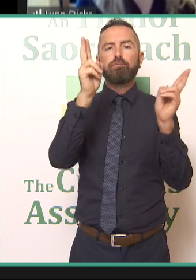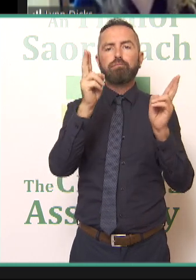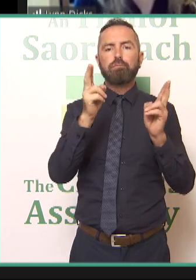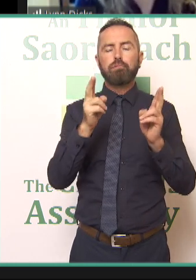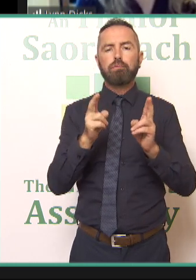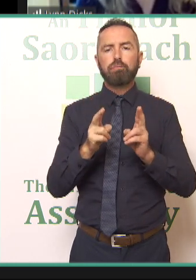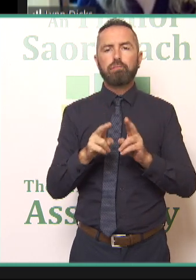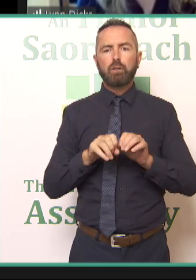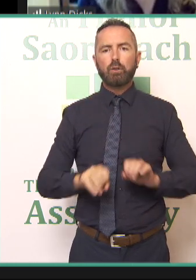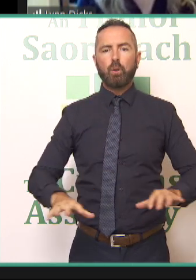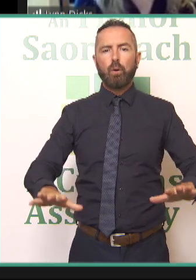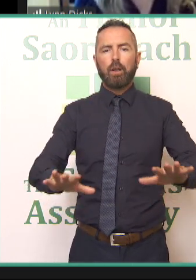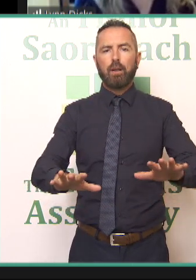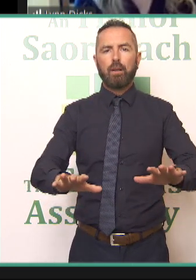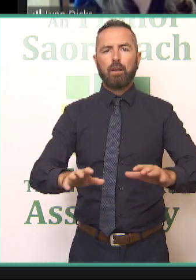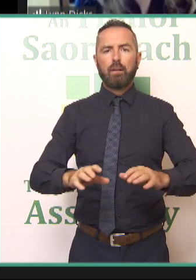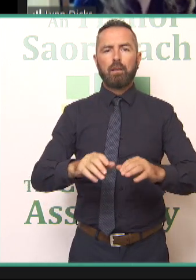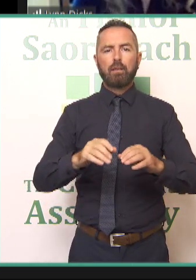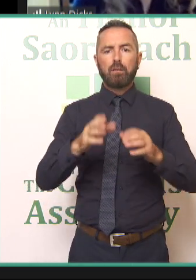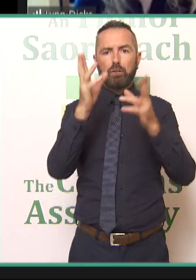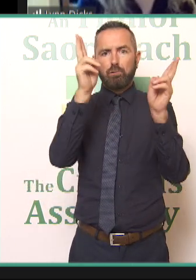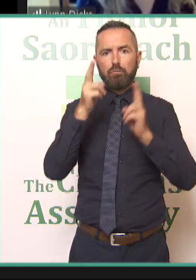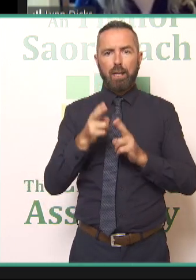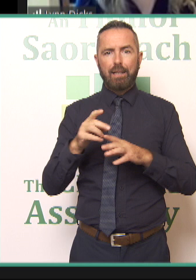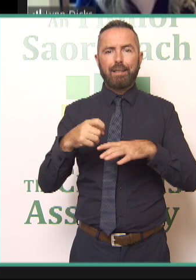pollinator decline degrade the insects that are that are part of the food production